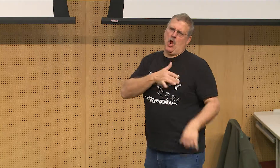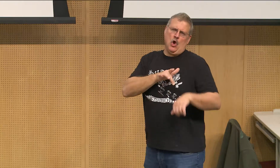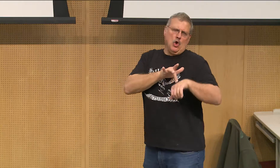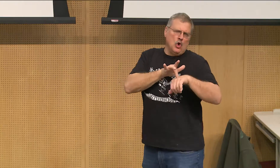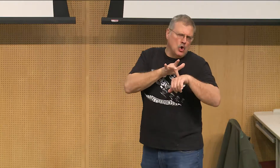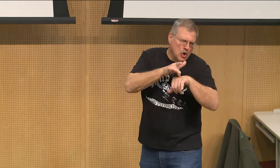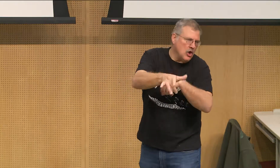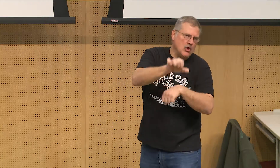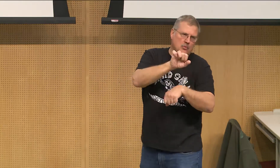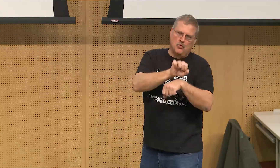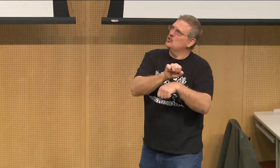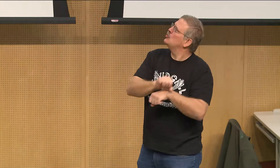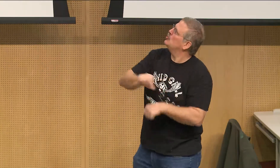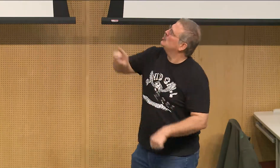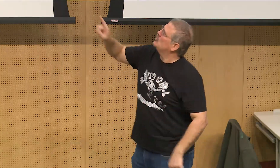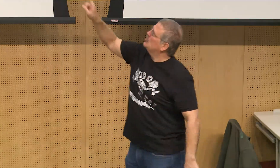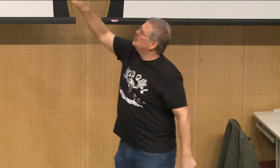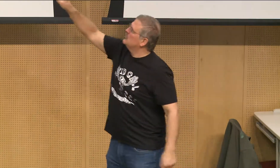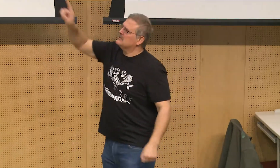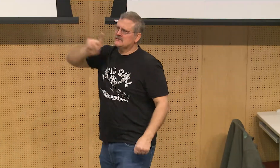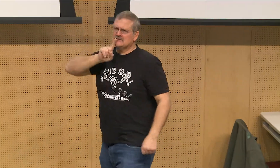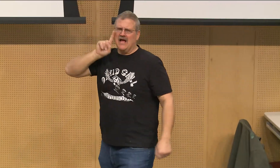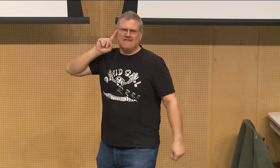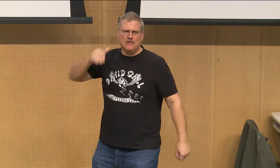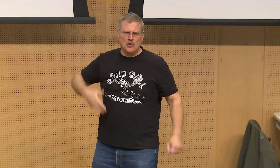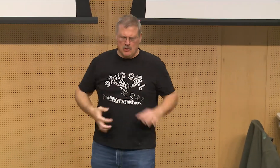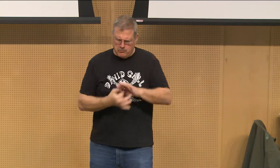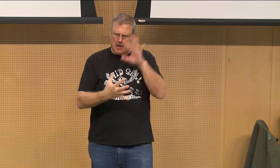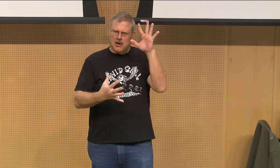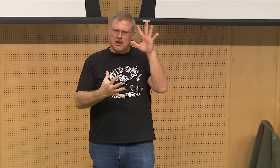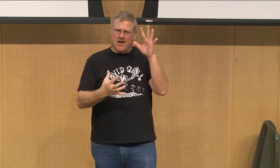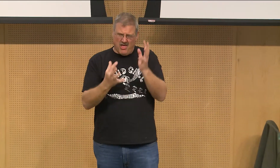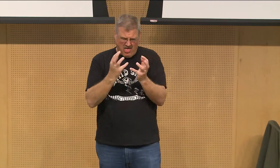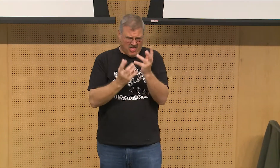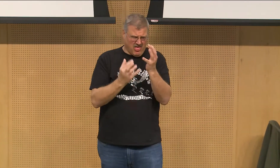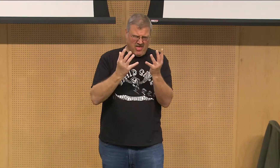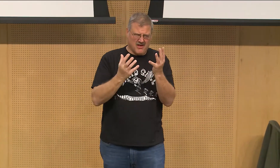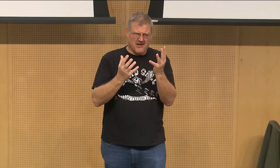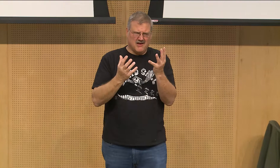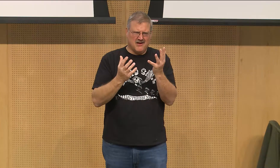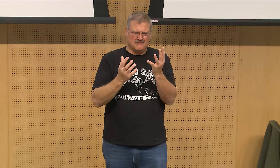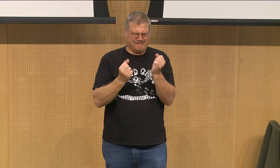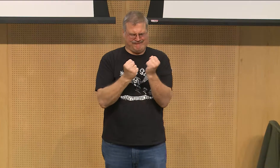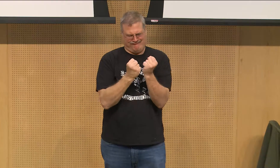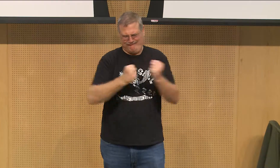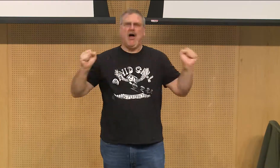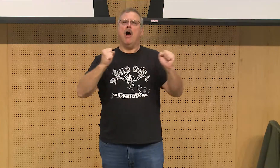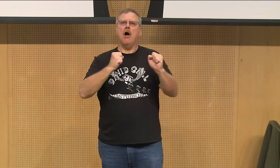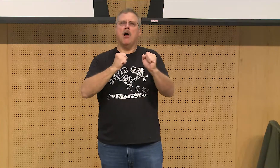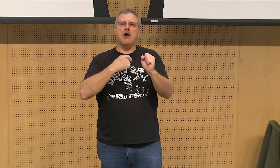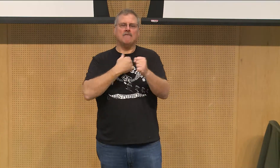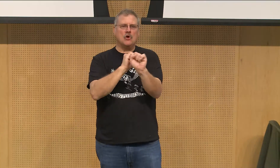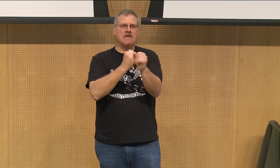This is some of my very early work. Deafhood sets you free. You break free of the chains of oralism,